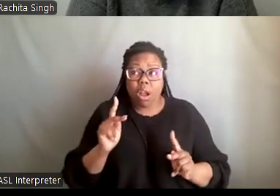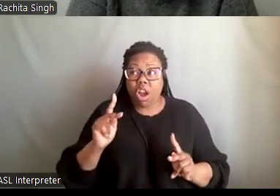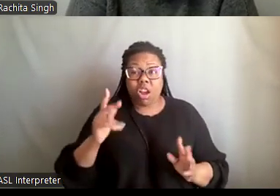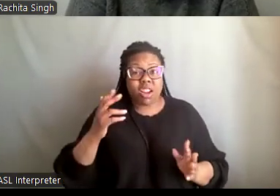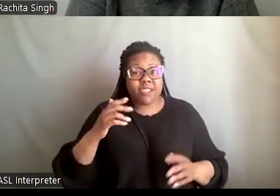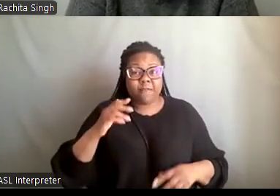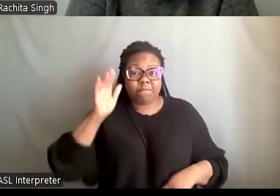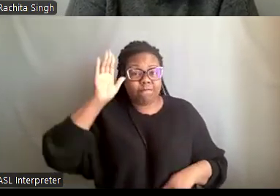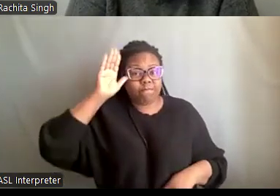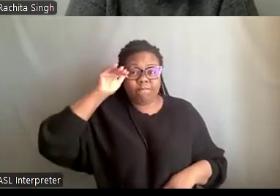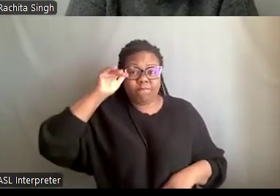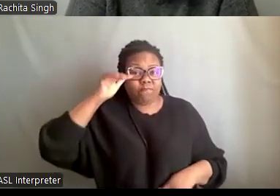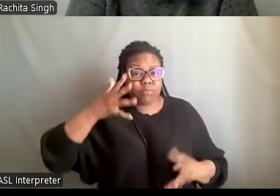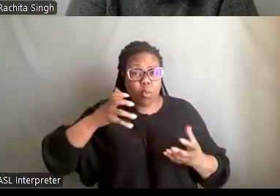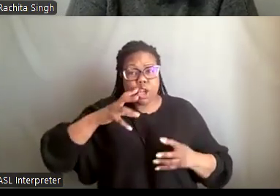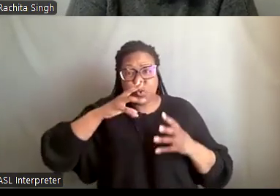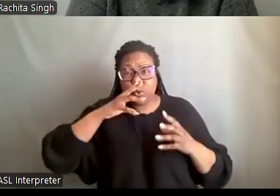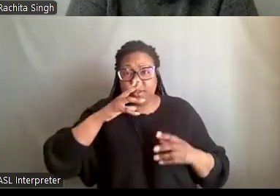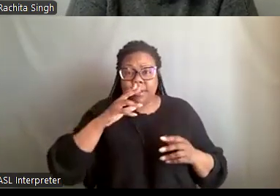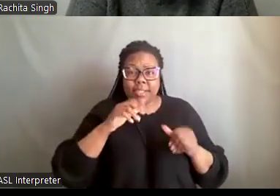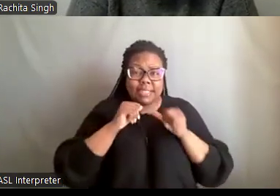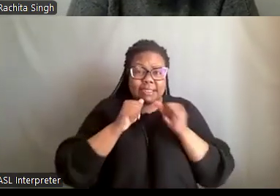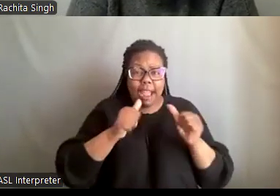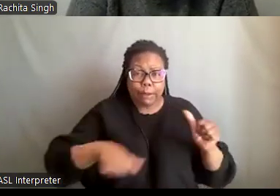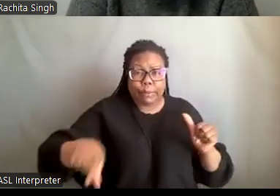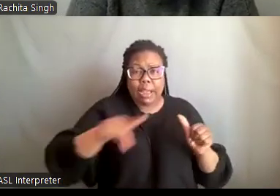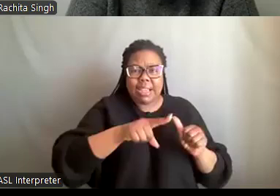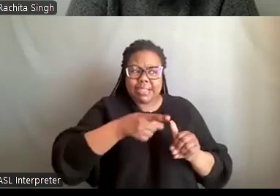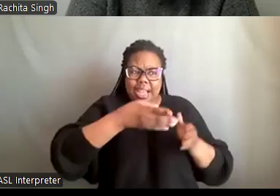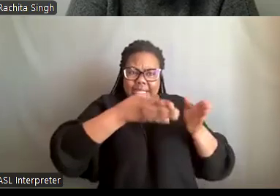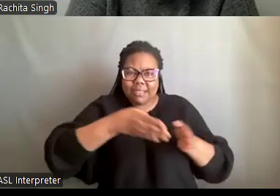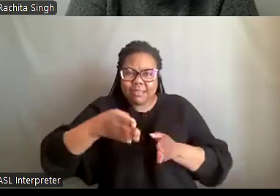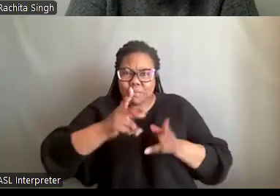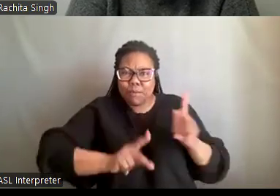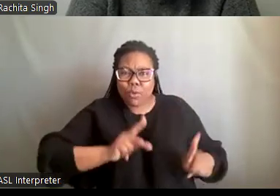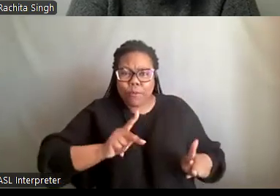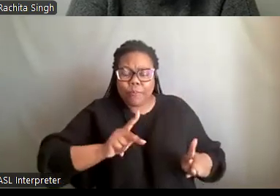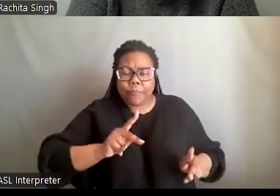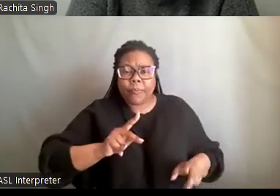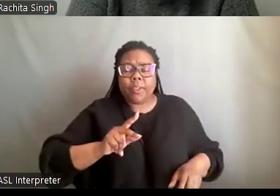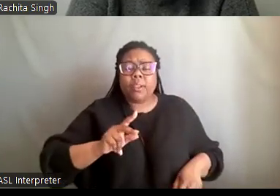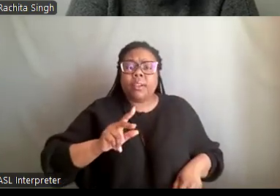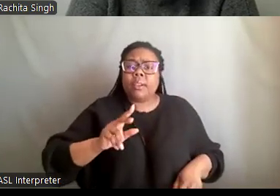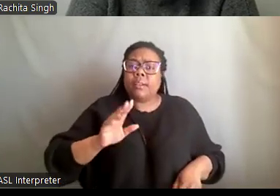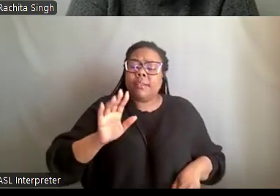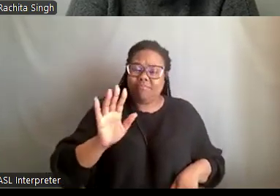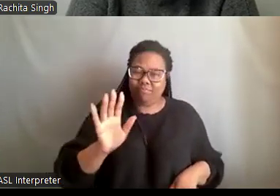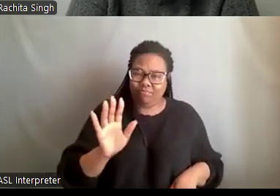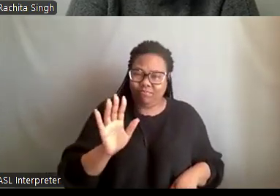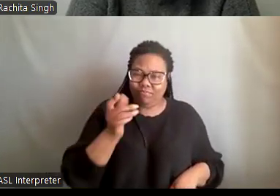of hell bent on denying part or all of you as a person. So figuring out a different way to be that warrior is very